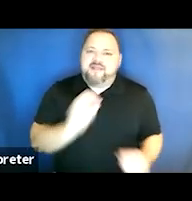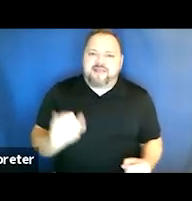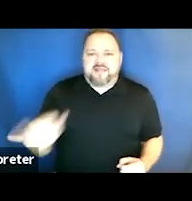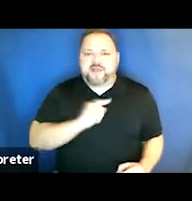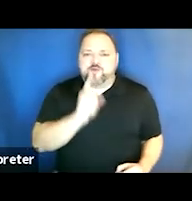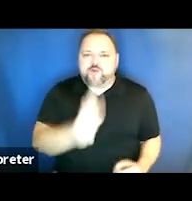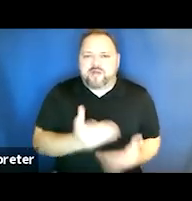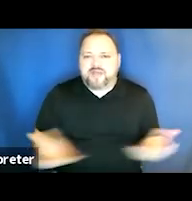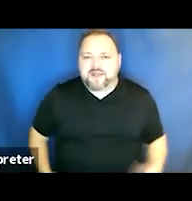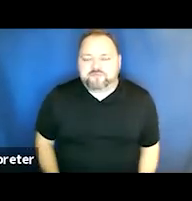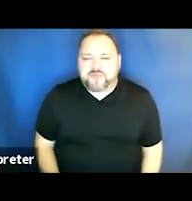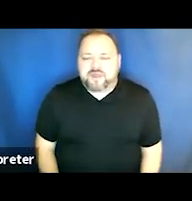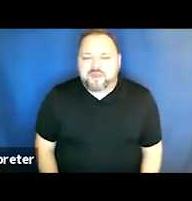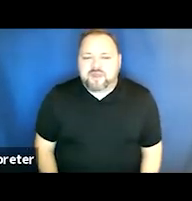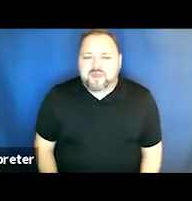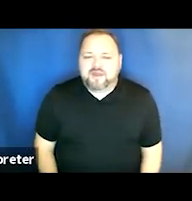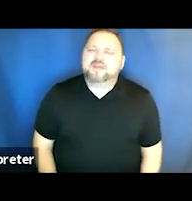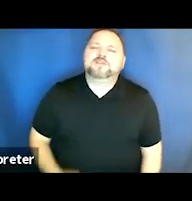It's just even interacting with me and